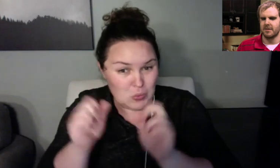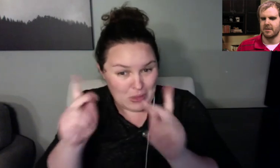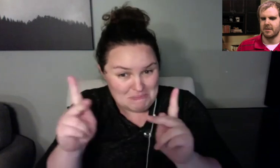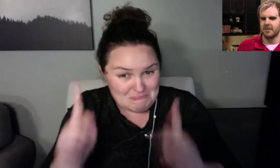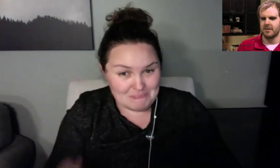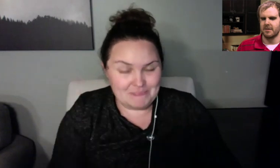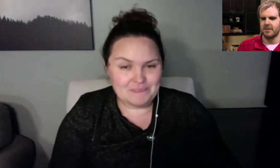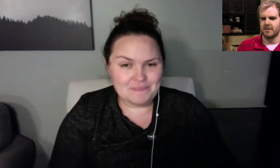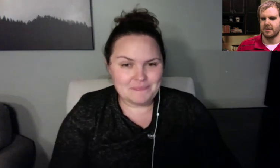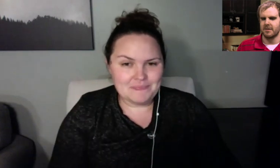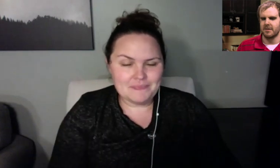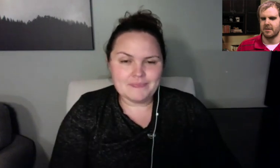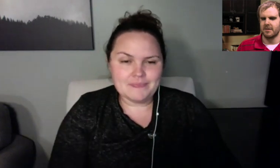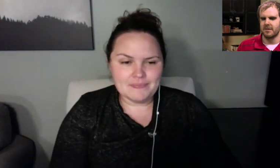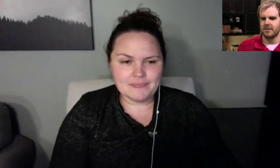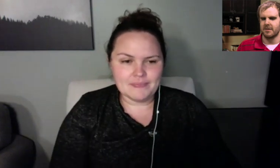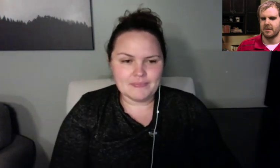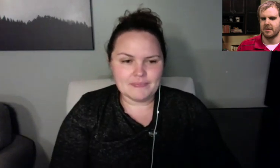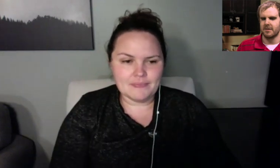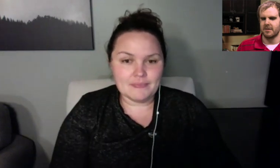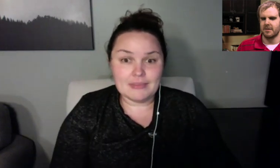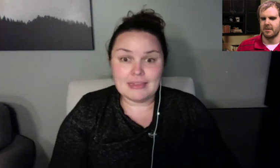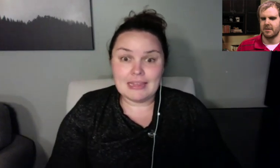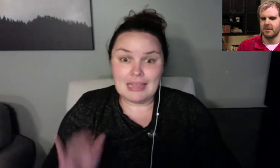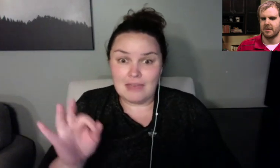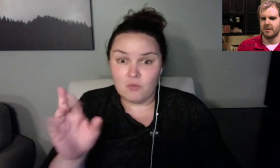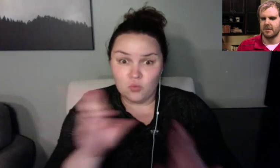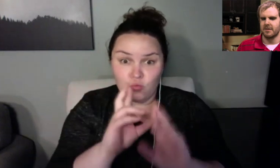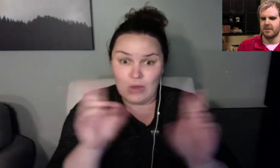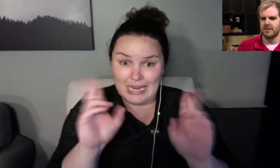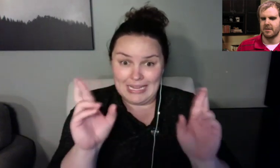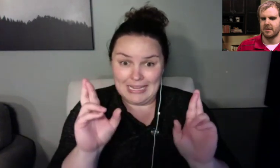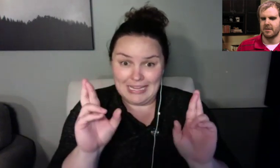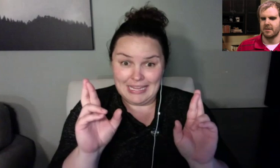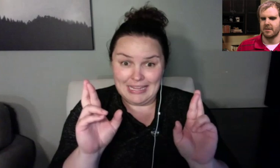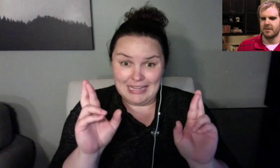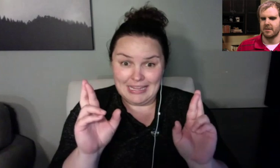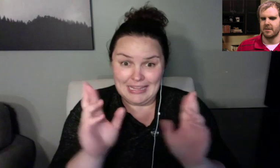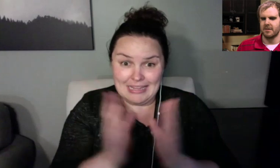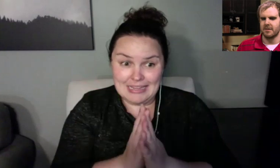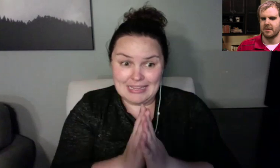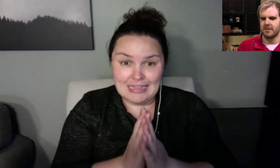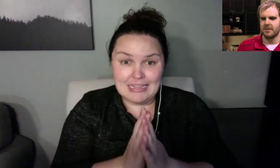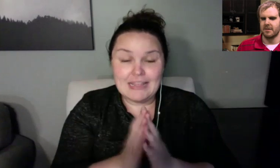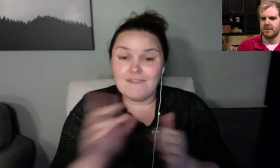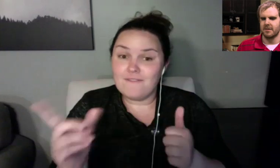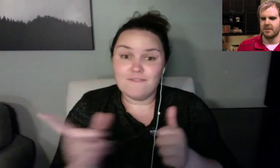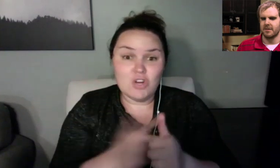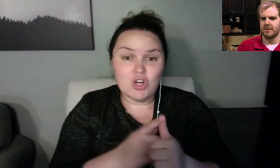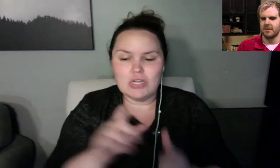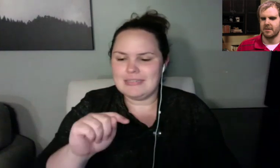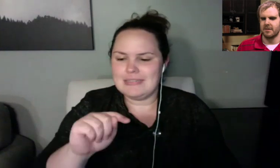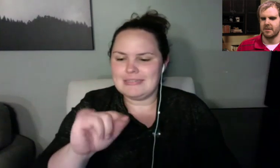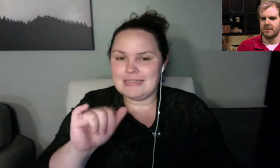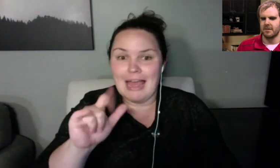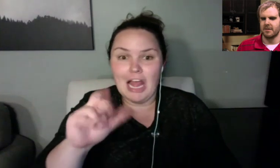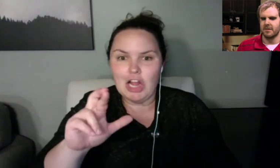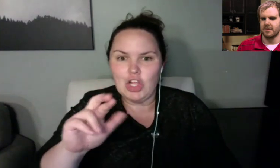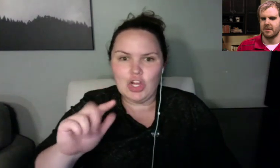So, if we're ready, Tyler, the floor is yours.